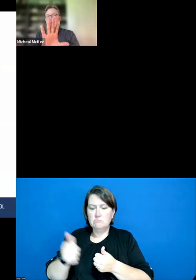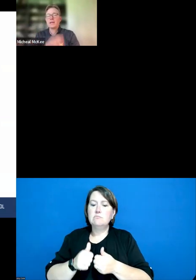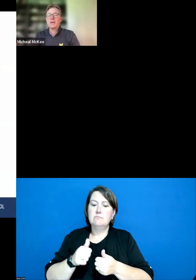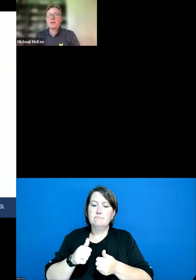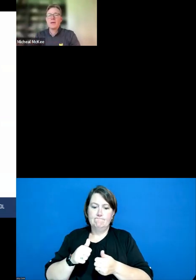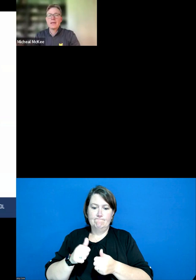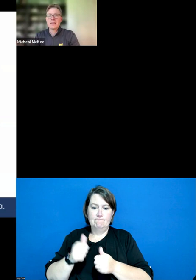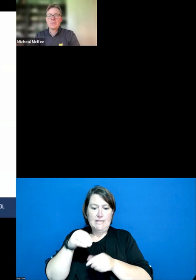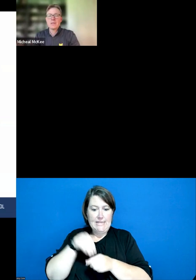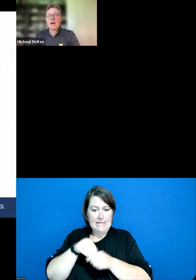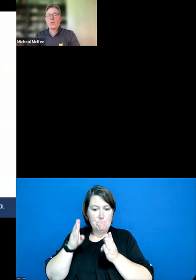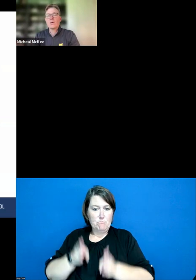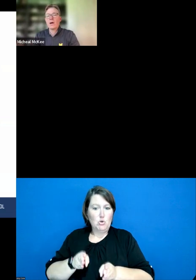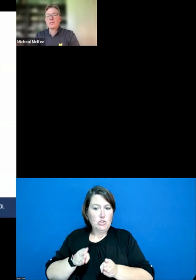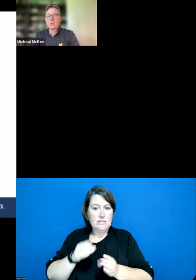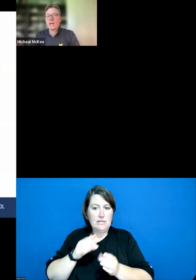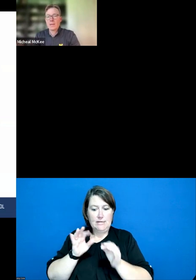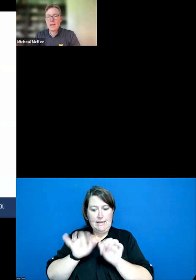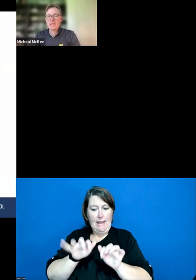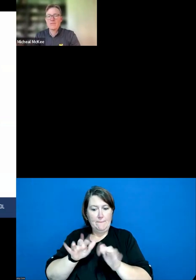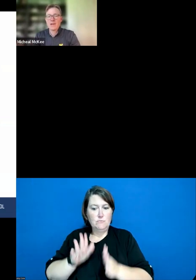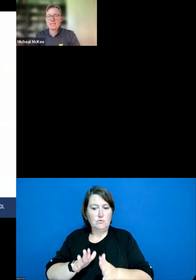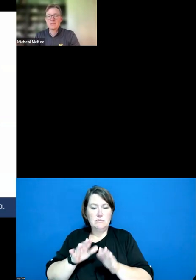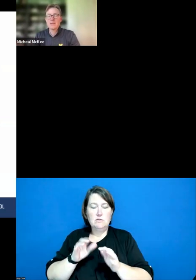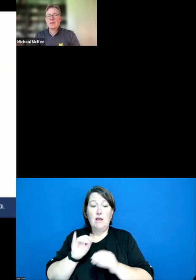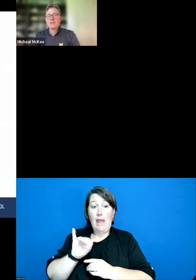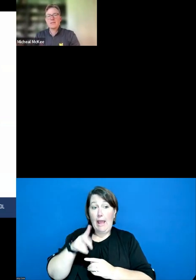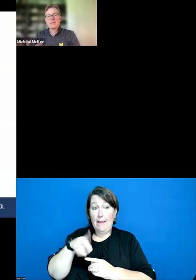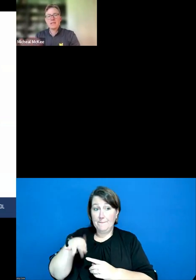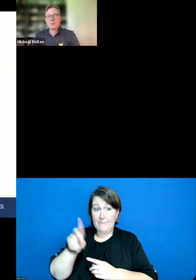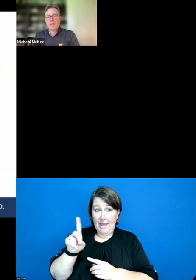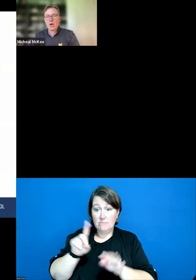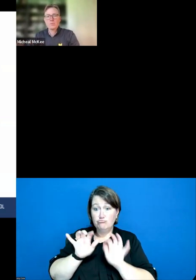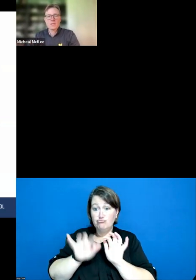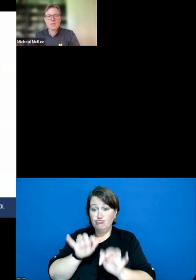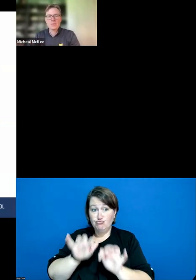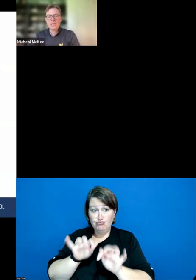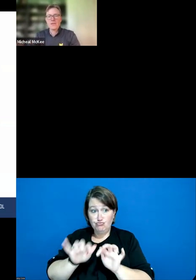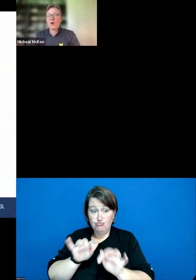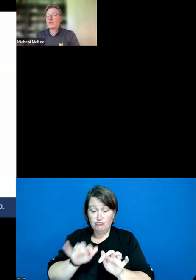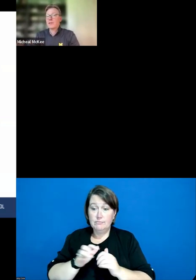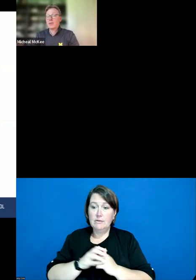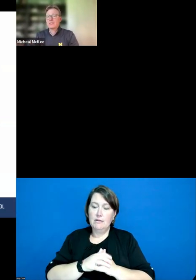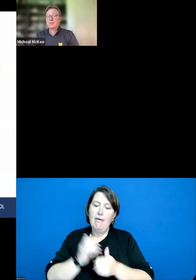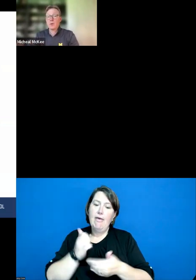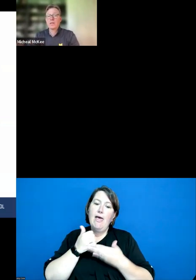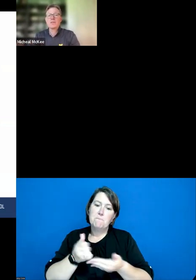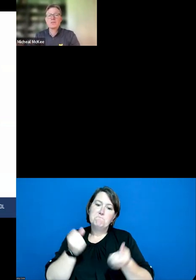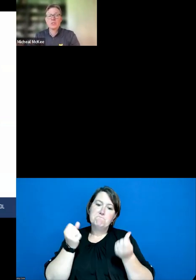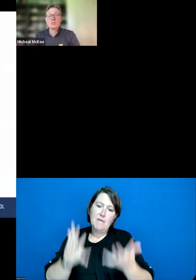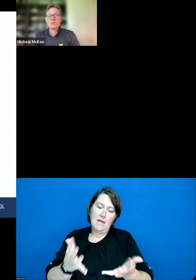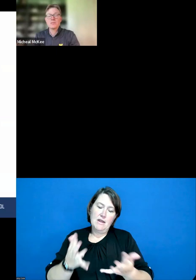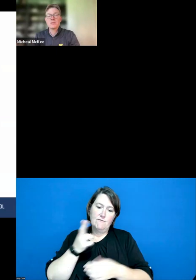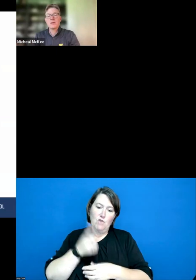put it in type it out onto an iPad device. This actually helps many of our hard of hearing spoken English users.